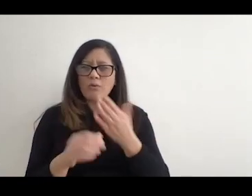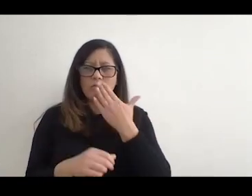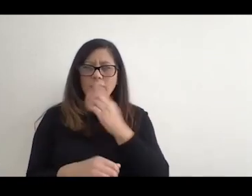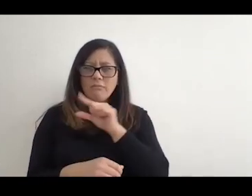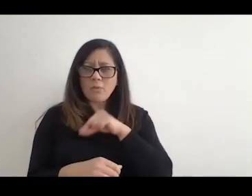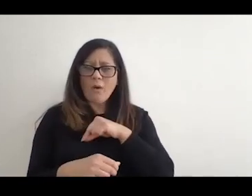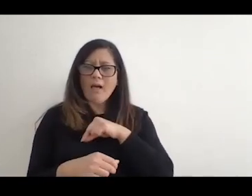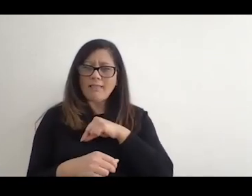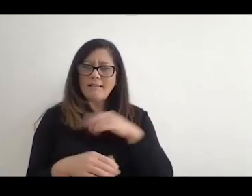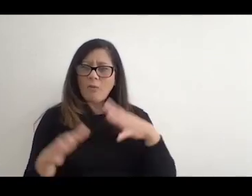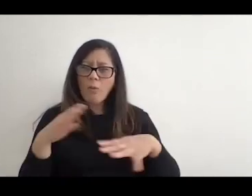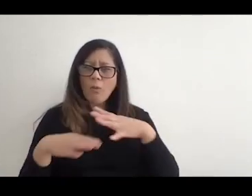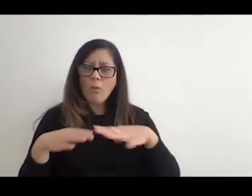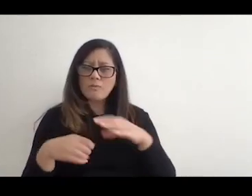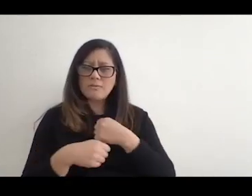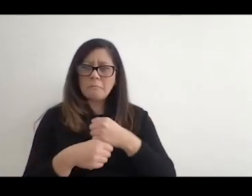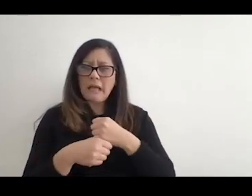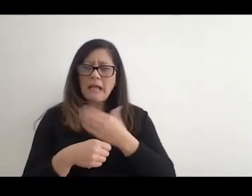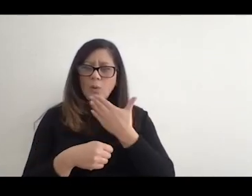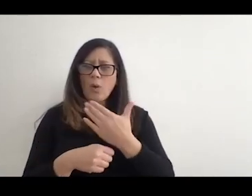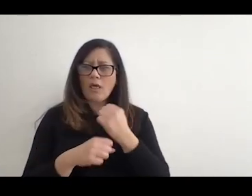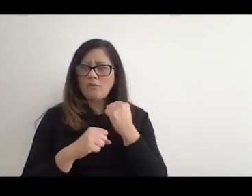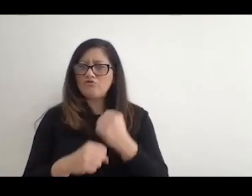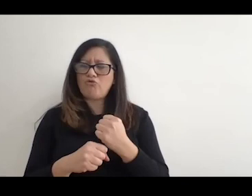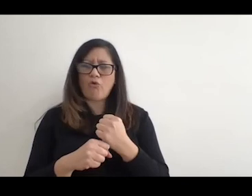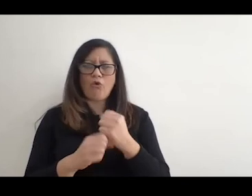I try to make sure their double seams, just those type of details.